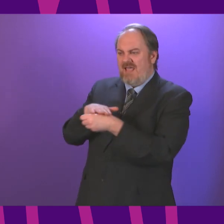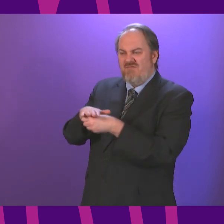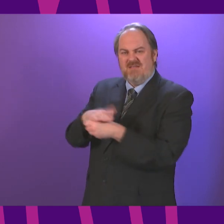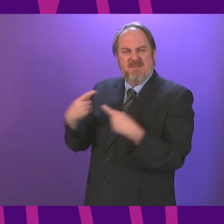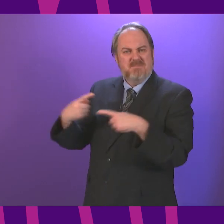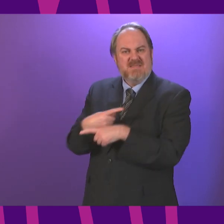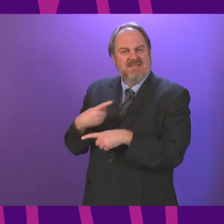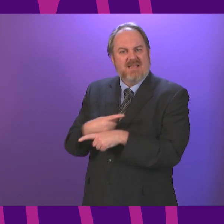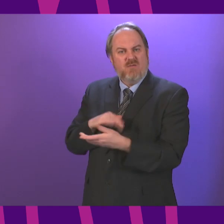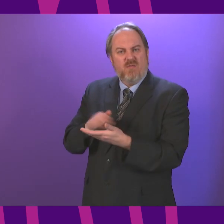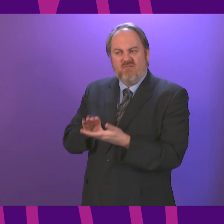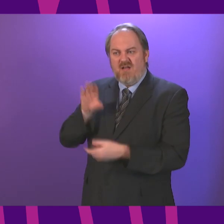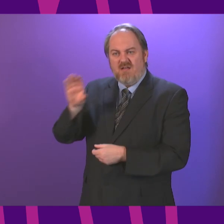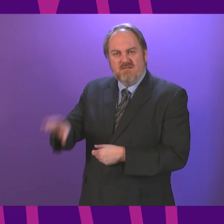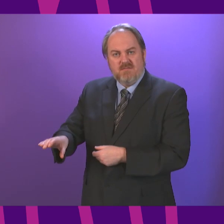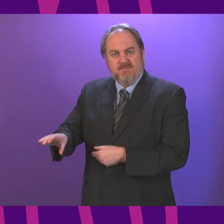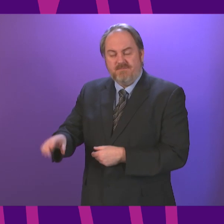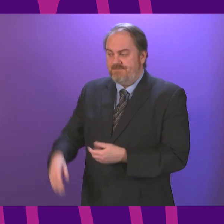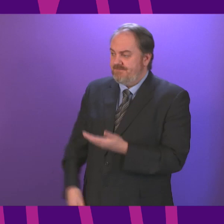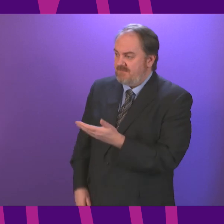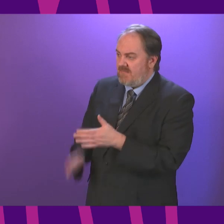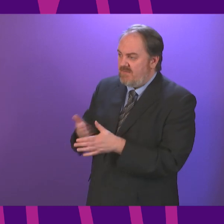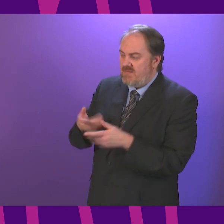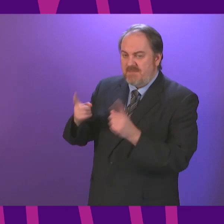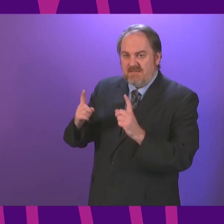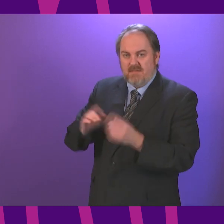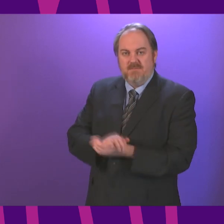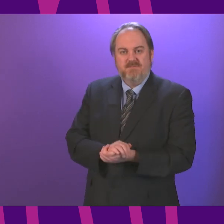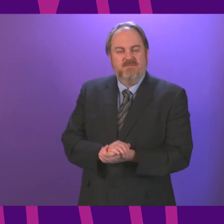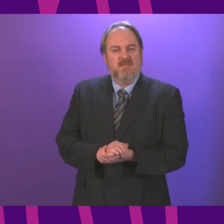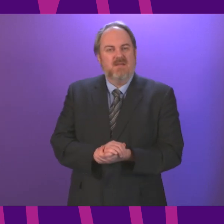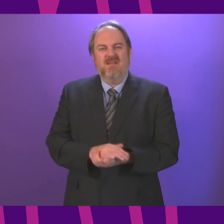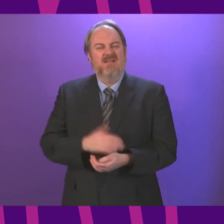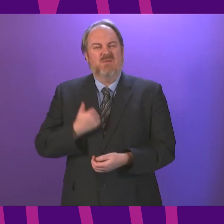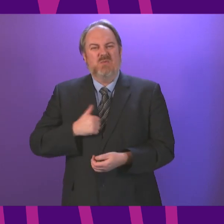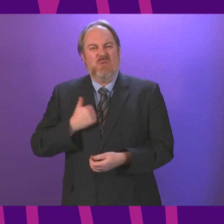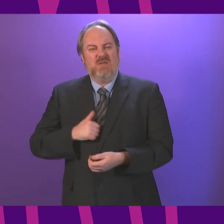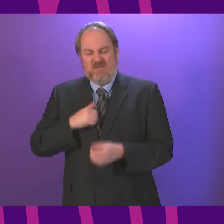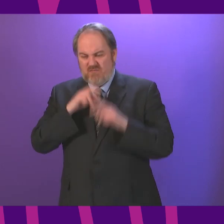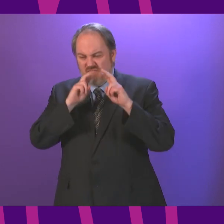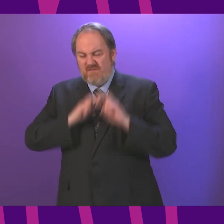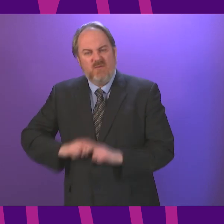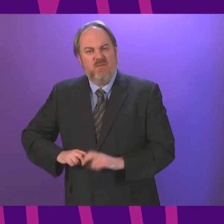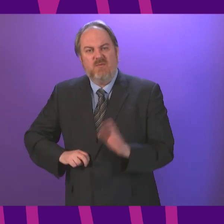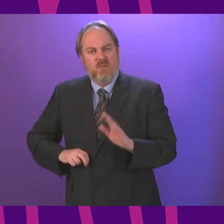The First Minister: I do not think that we need to have an urgent review, because we are reviewing the situation on an on-going basis,